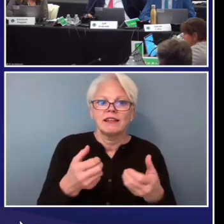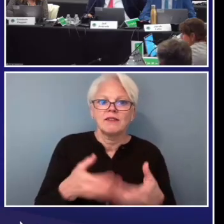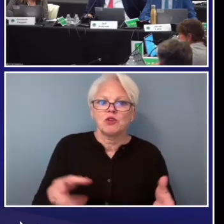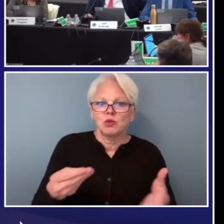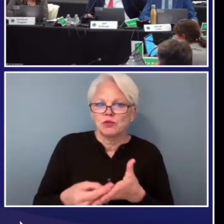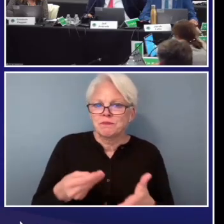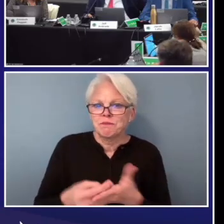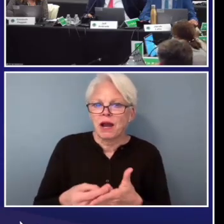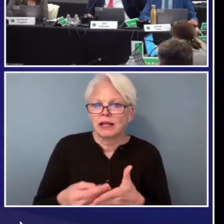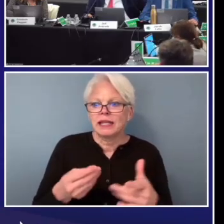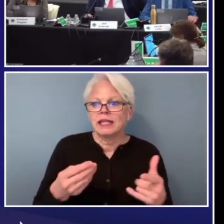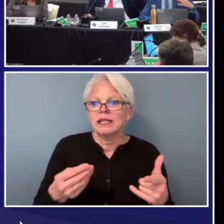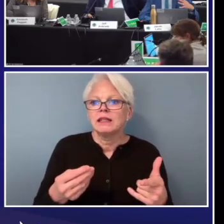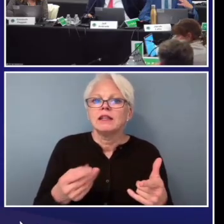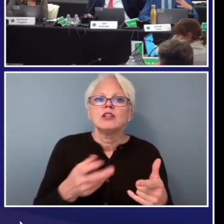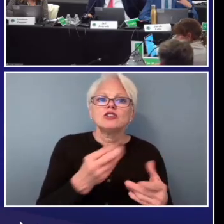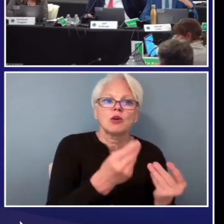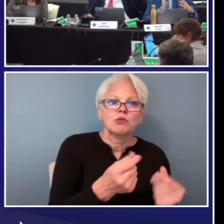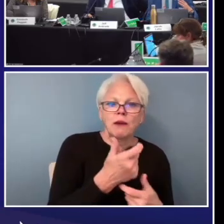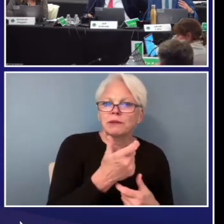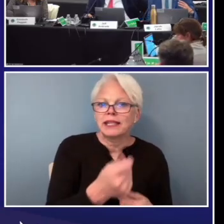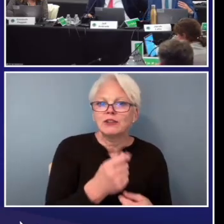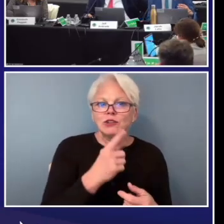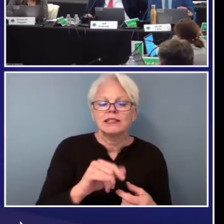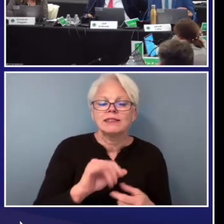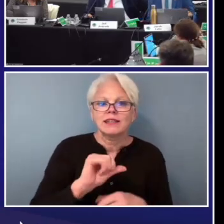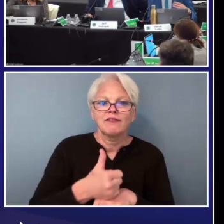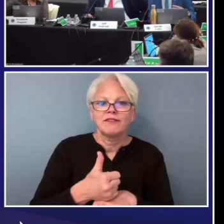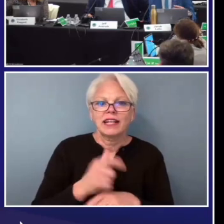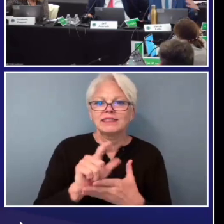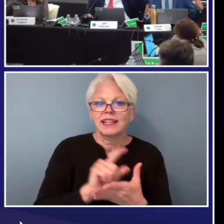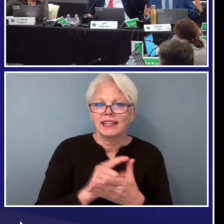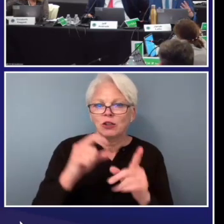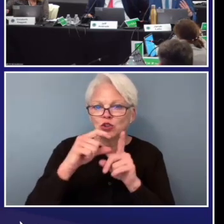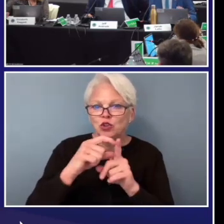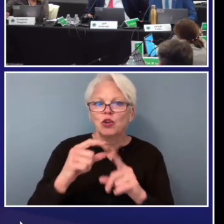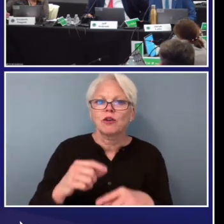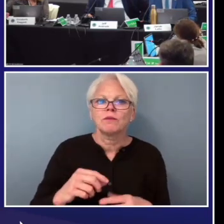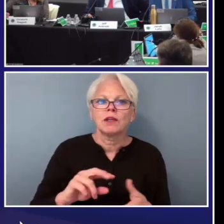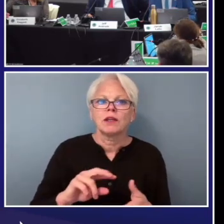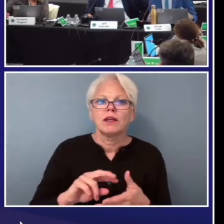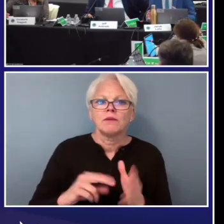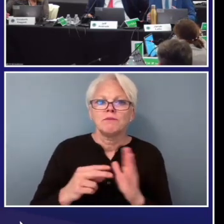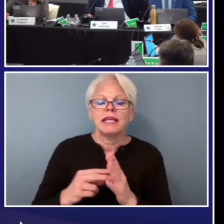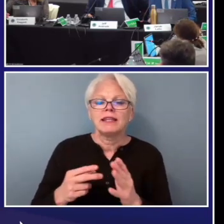A property interest is, you know, a fixed legal term in terms of bringing suit and claims for damages.